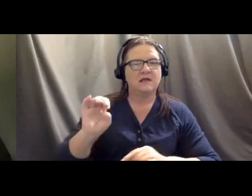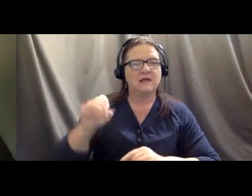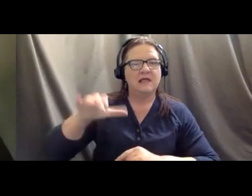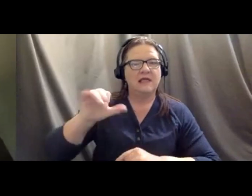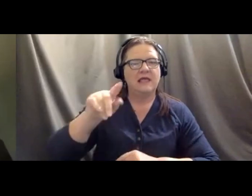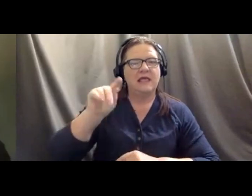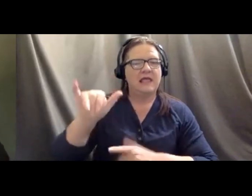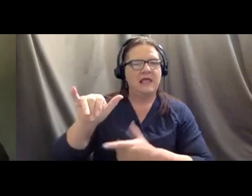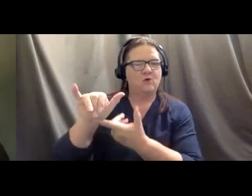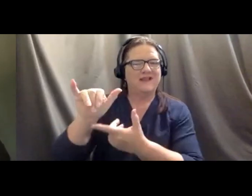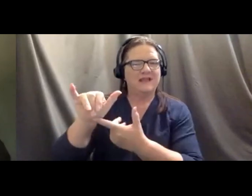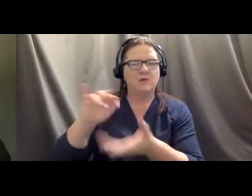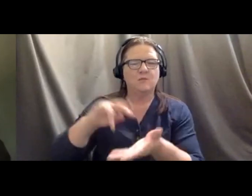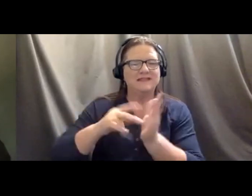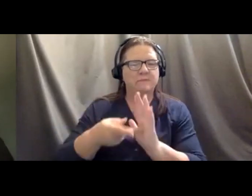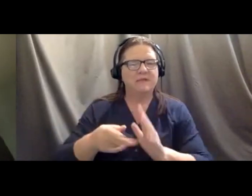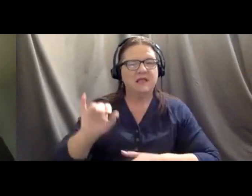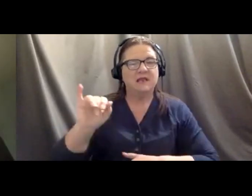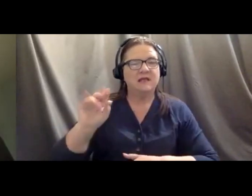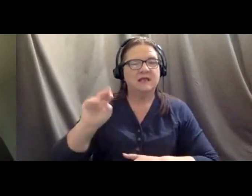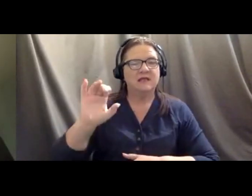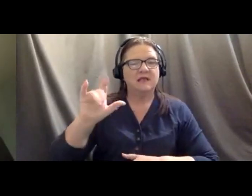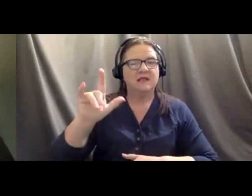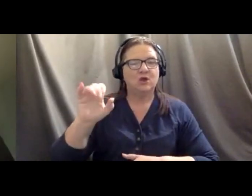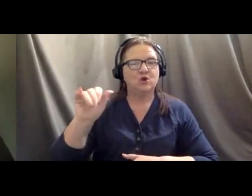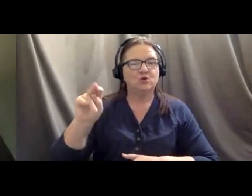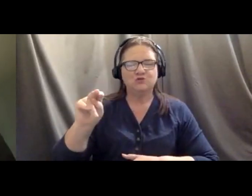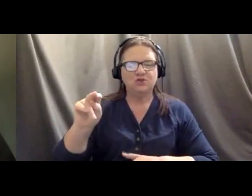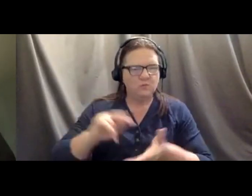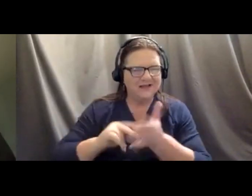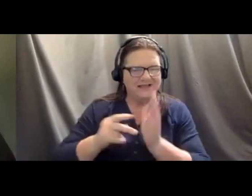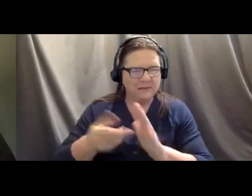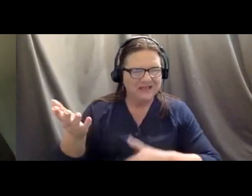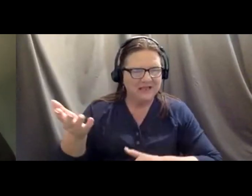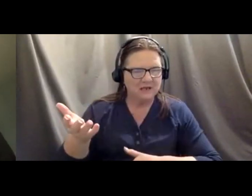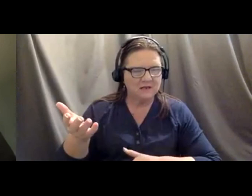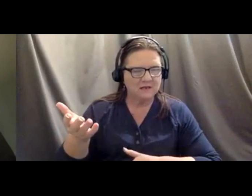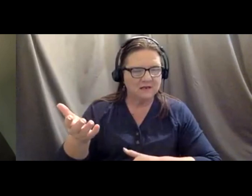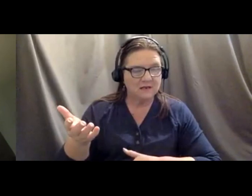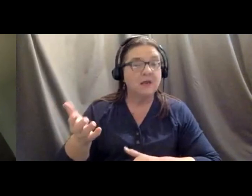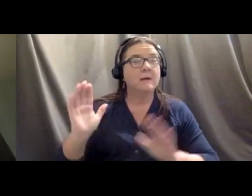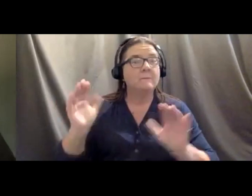What inclusion means from the perspective of what we do.